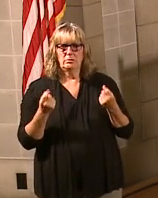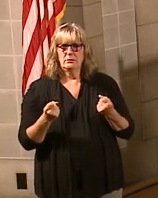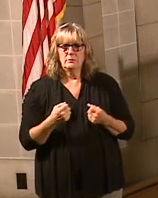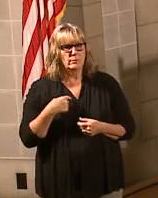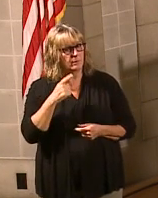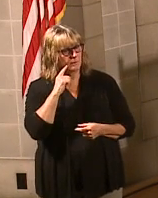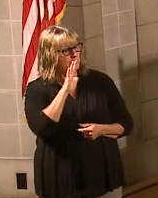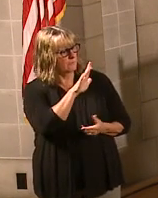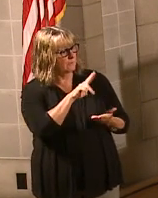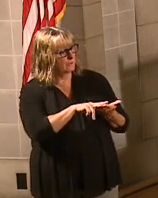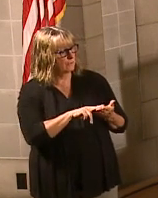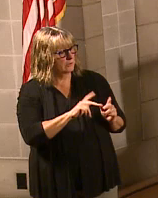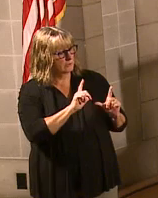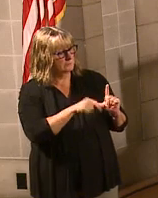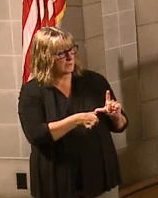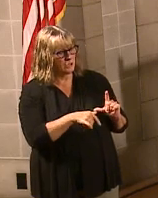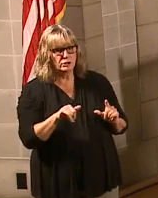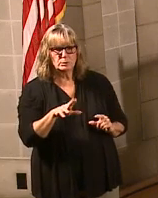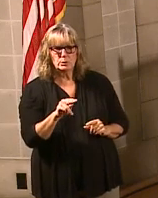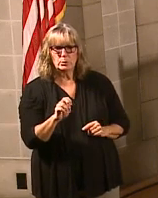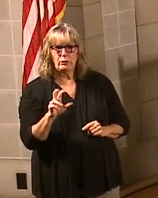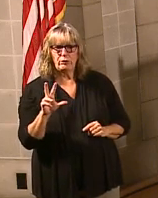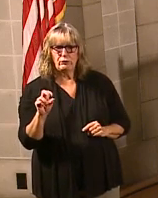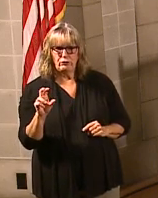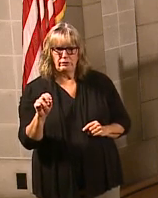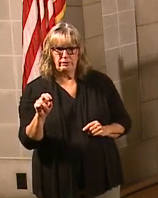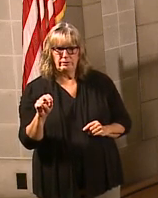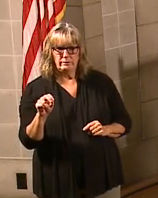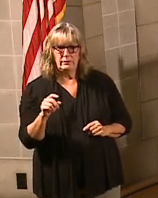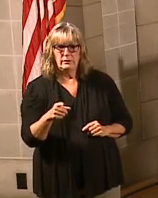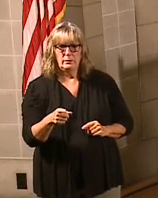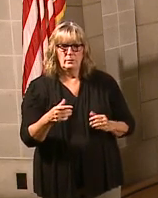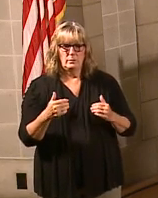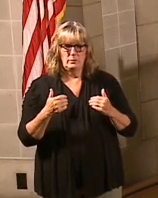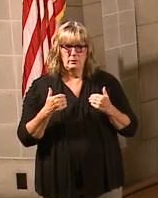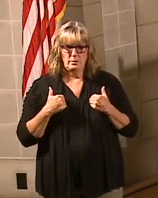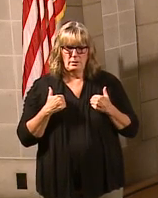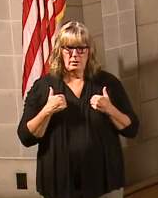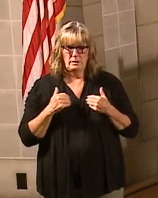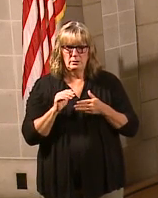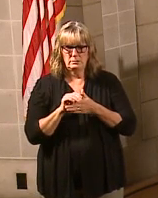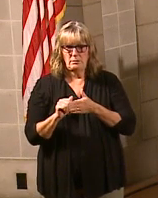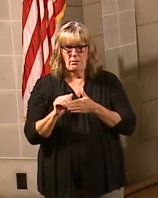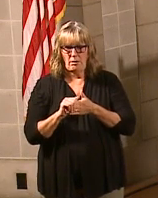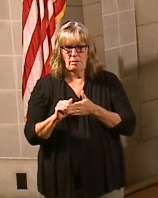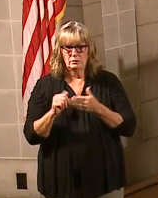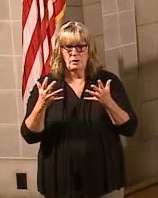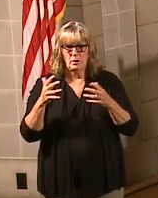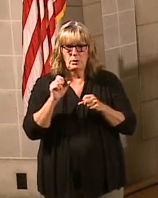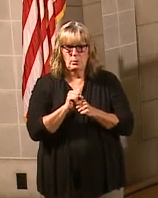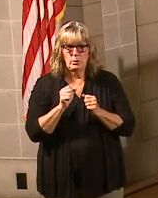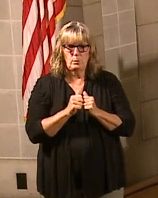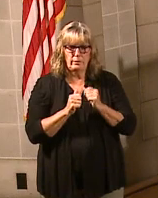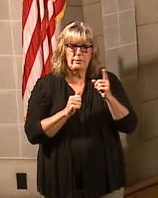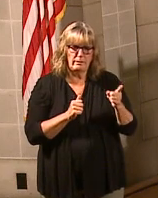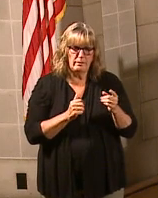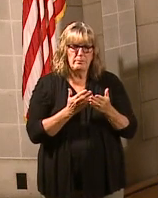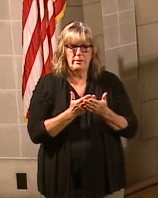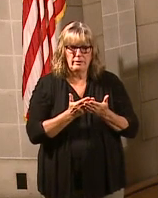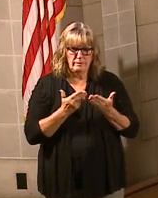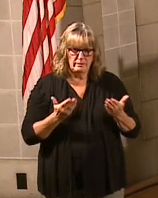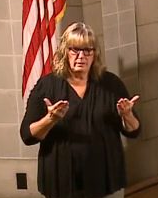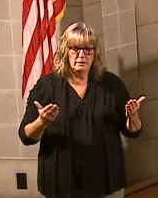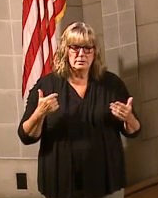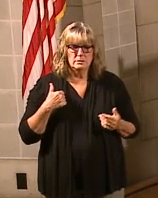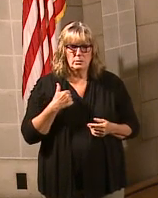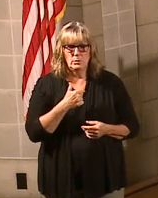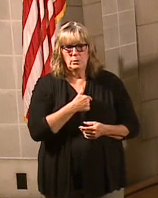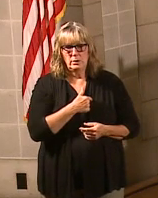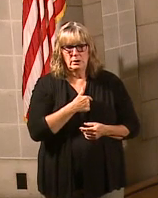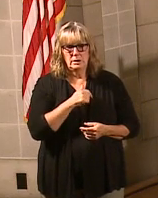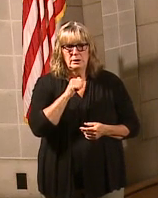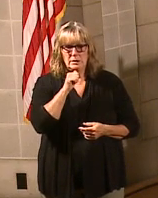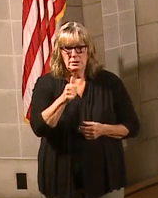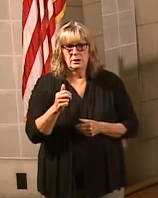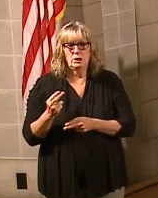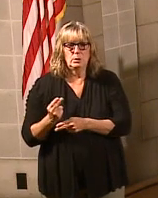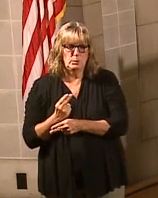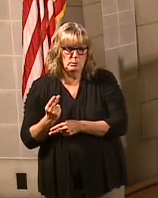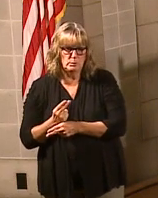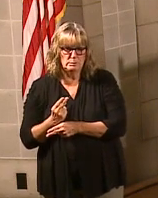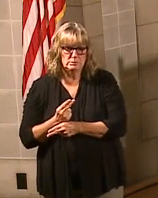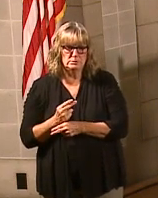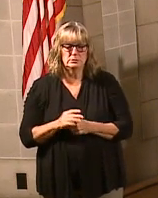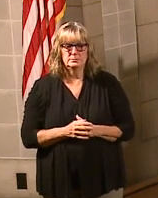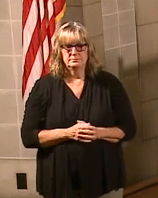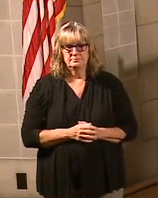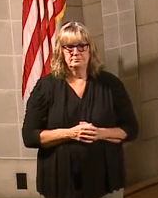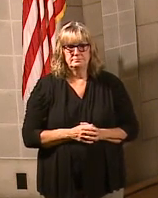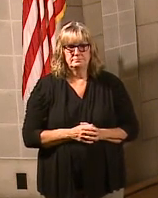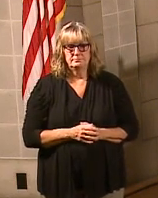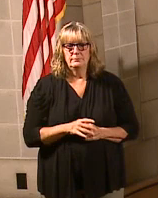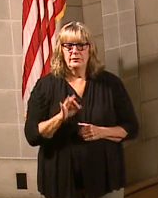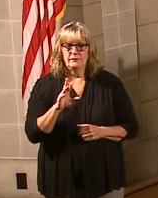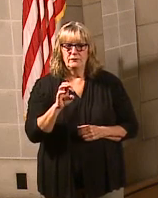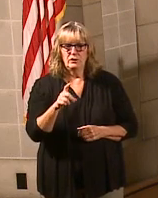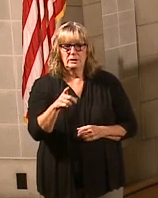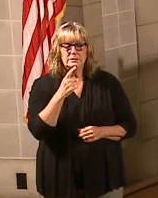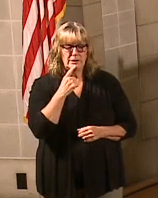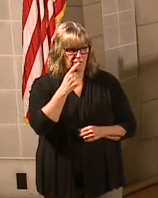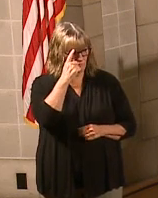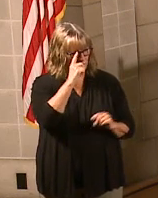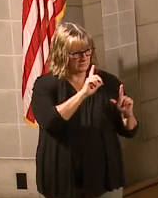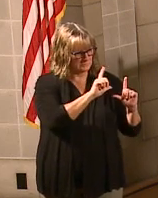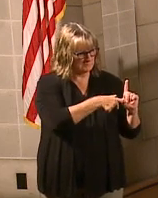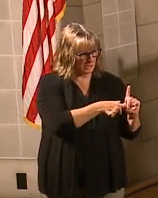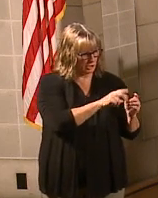$200,000 MORE.